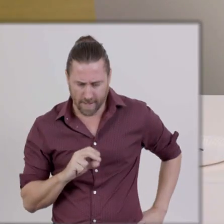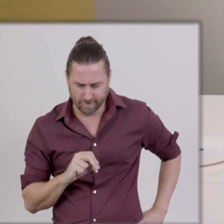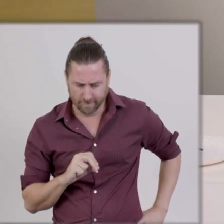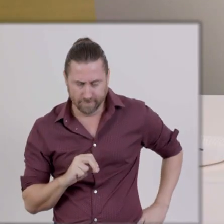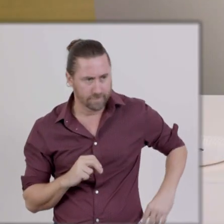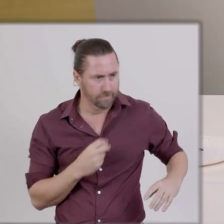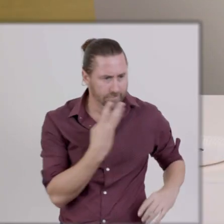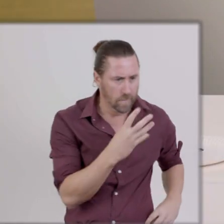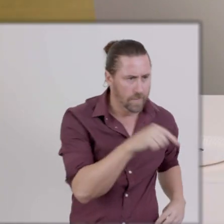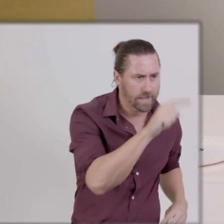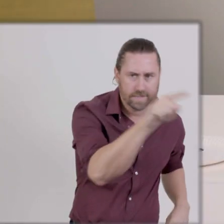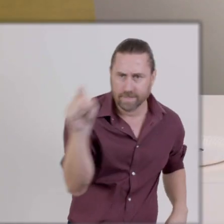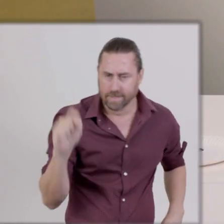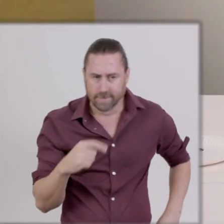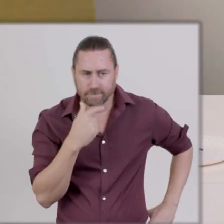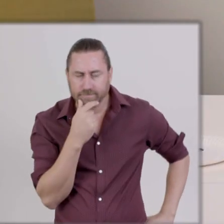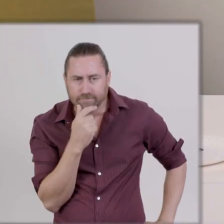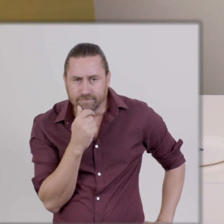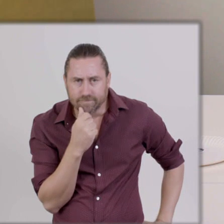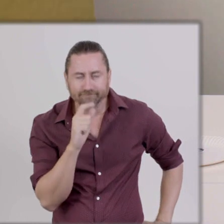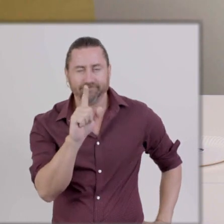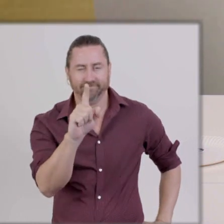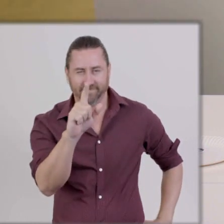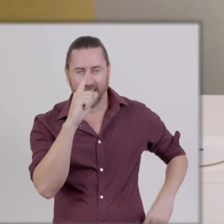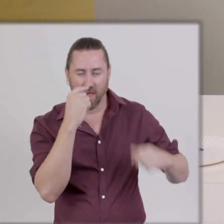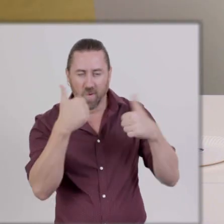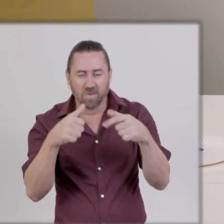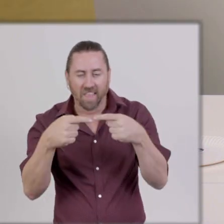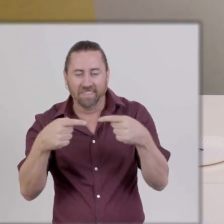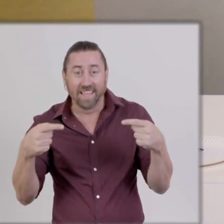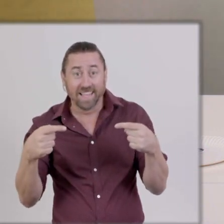We are going to use some materials to represent the problem,